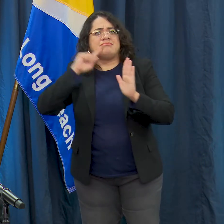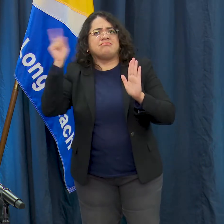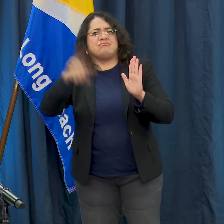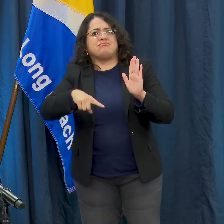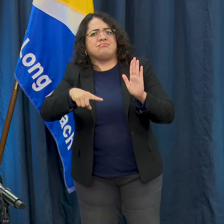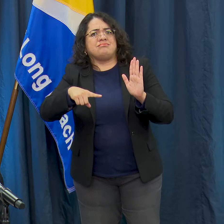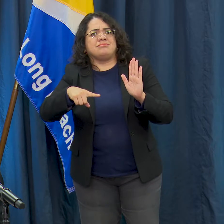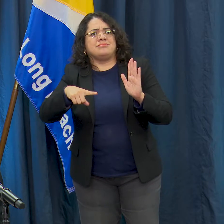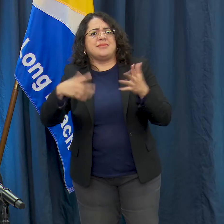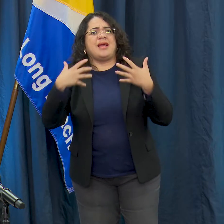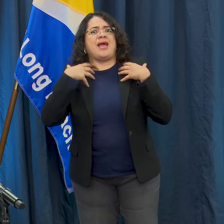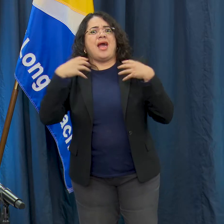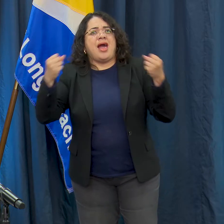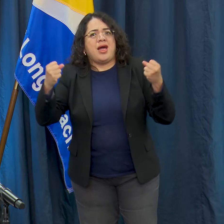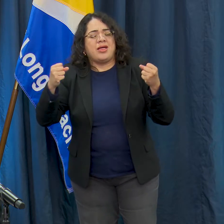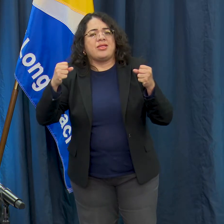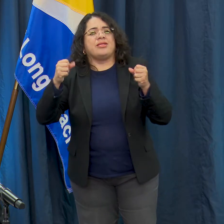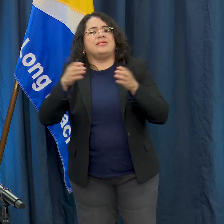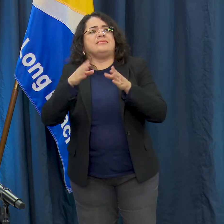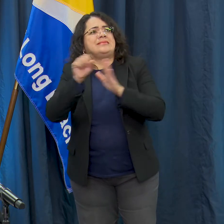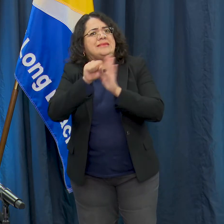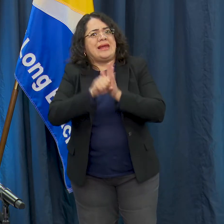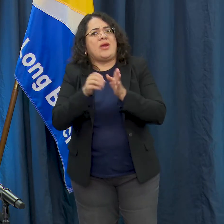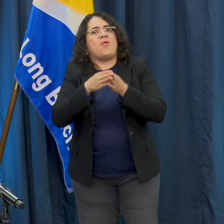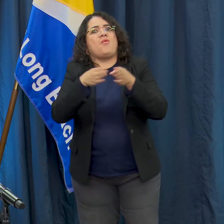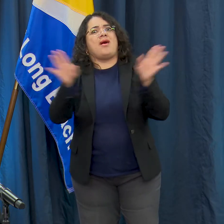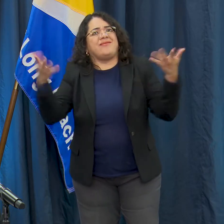Order in place does not allow any of those locations to be open yet or to